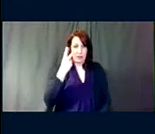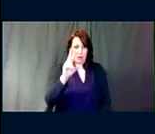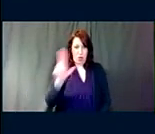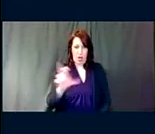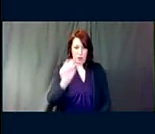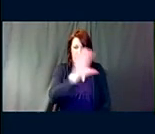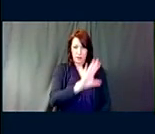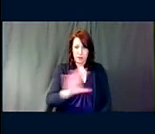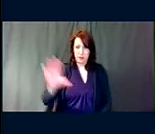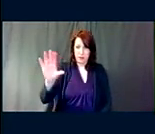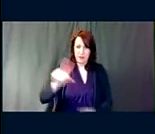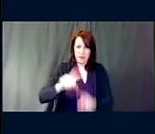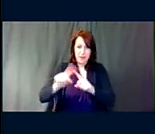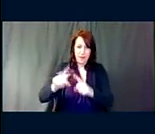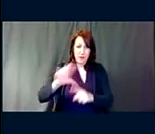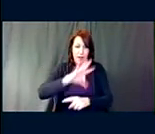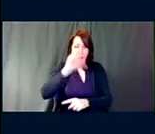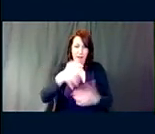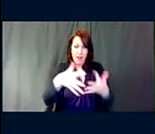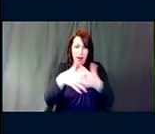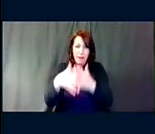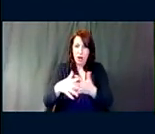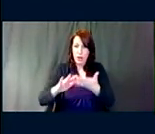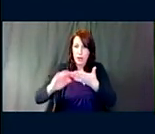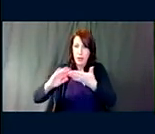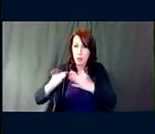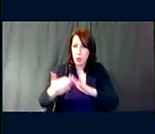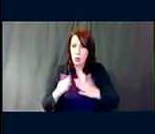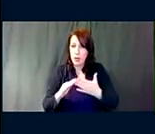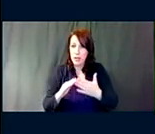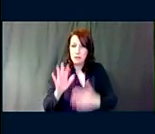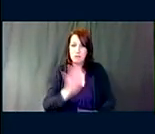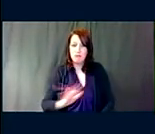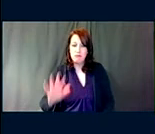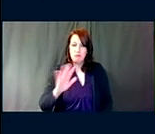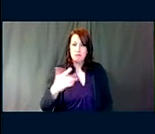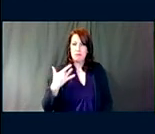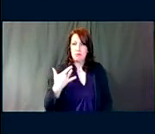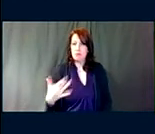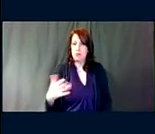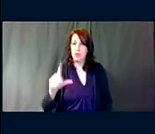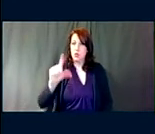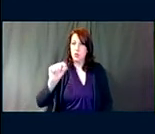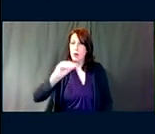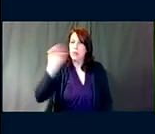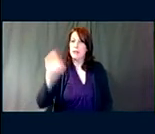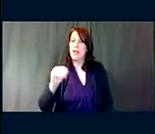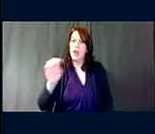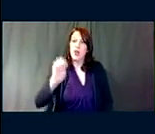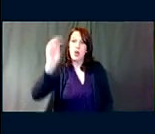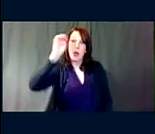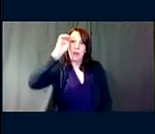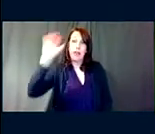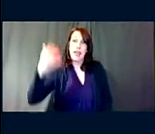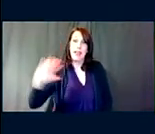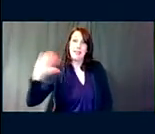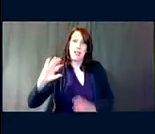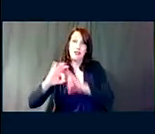LOOK ACROSS THE UNITED STATES, DIFFERENT AFRICAN AMERICAN COMMUNITIES, ON AVERAGE IT'S ABOUT 20% EUROPEAN ANCESTRY IN